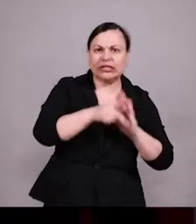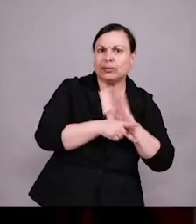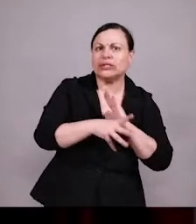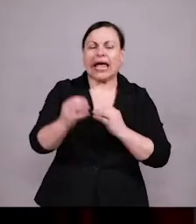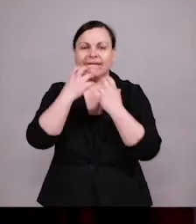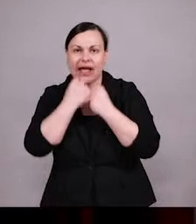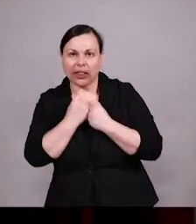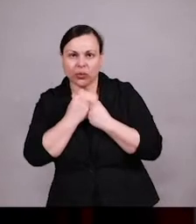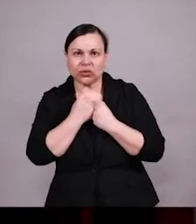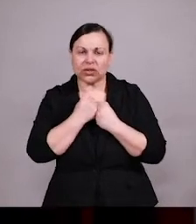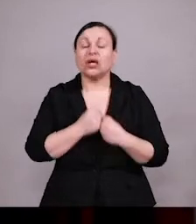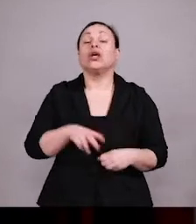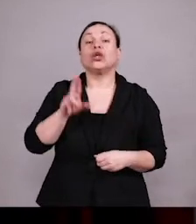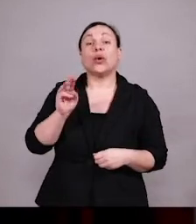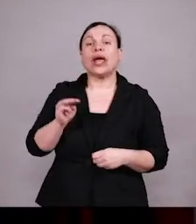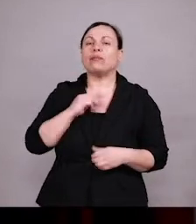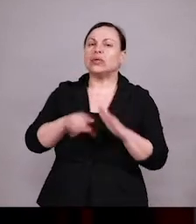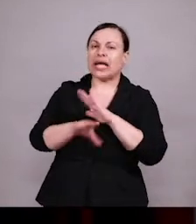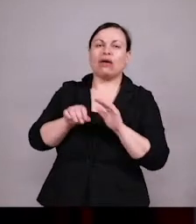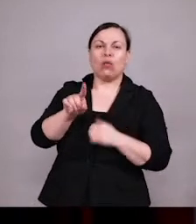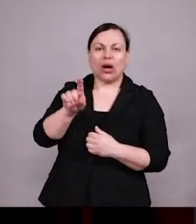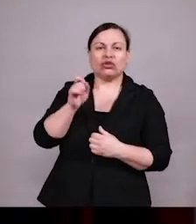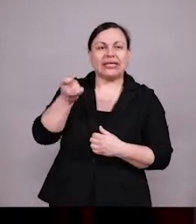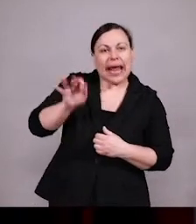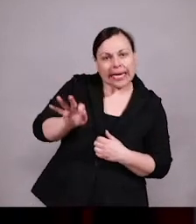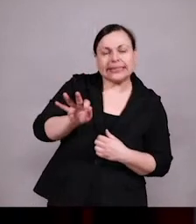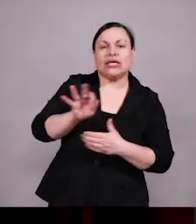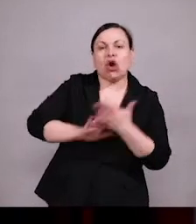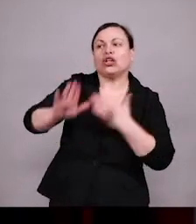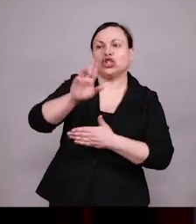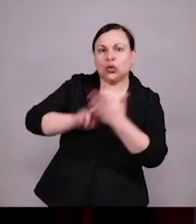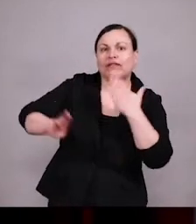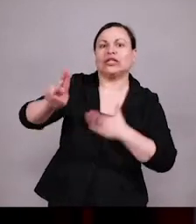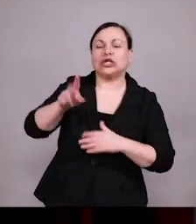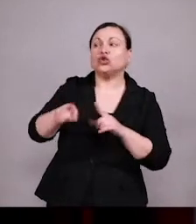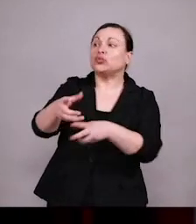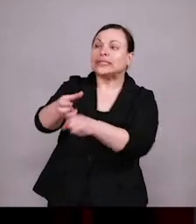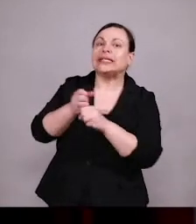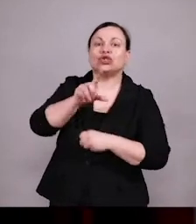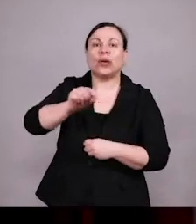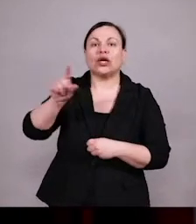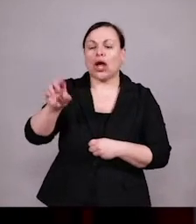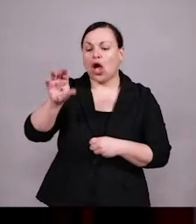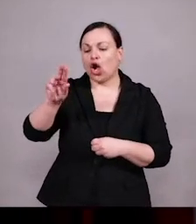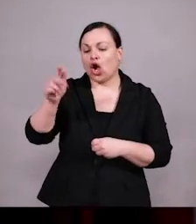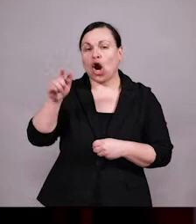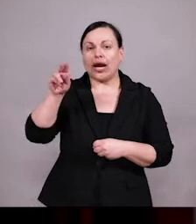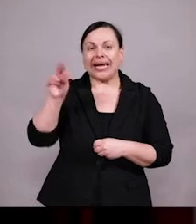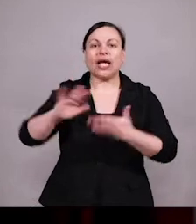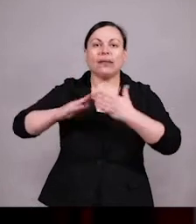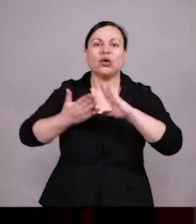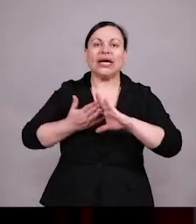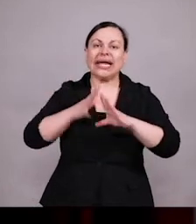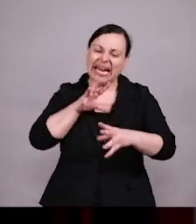UNM was one of 119 u.s colleges and universities to receive the 2020 Carnegie Community Engagement